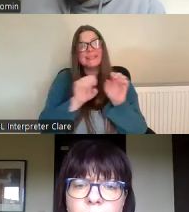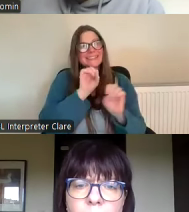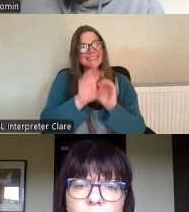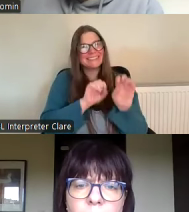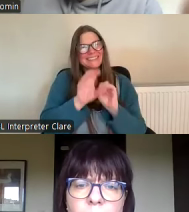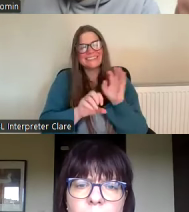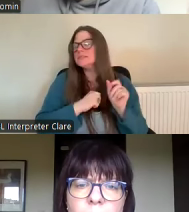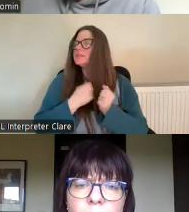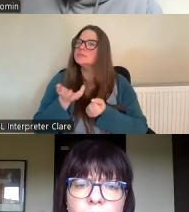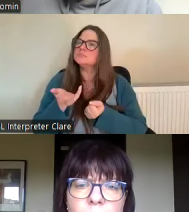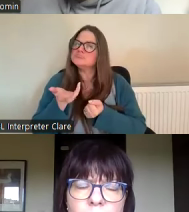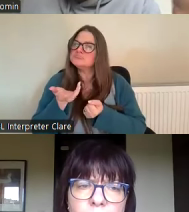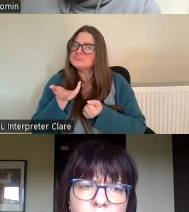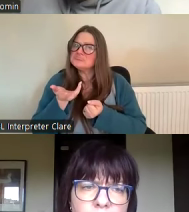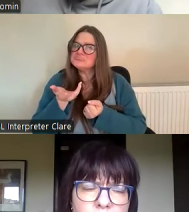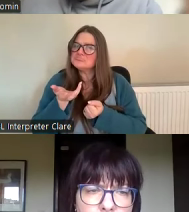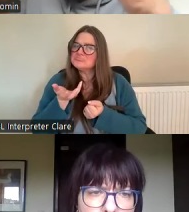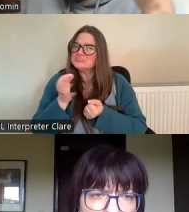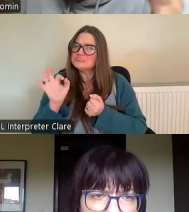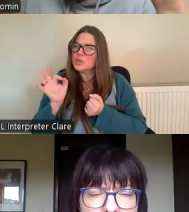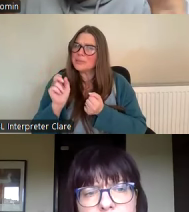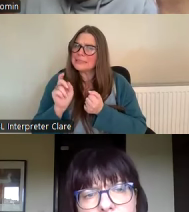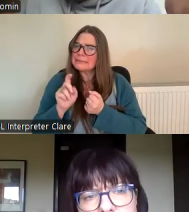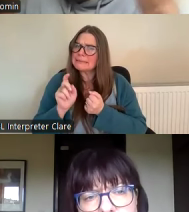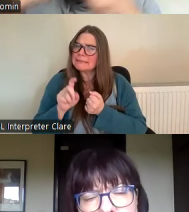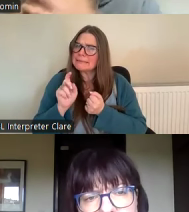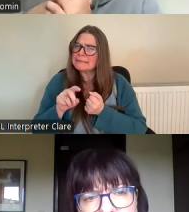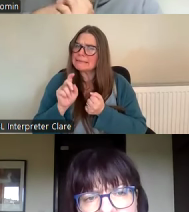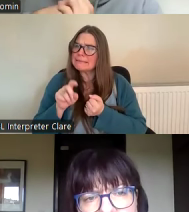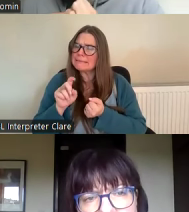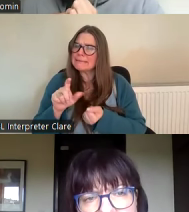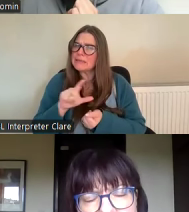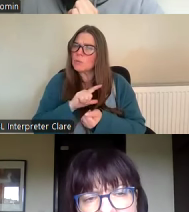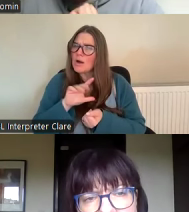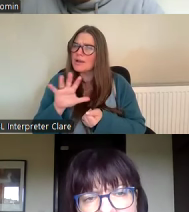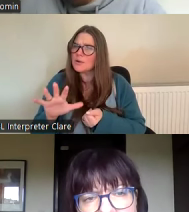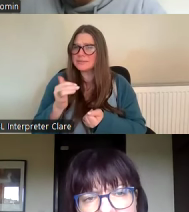but you're not going to get a huge amount of clicks. It'll need to balance it in accordance to that.